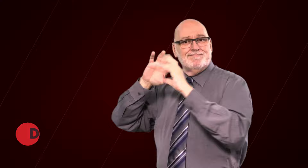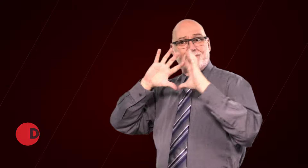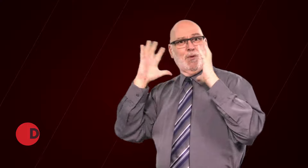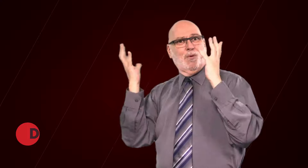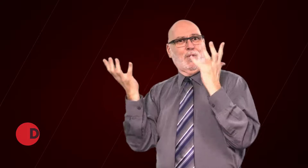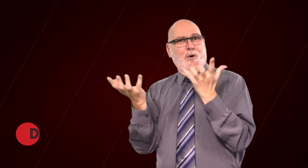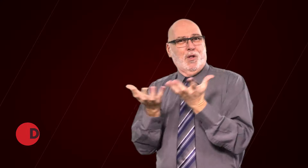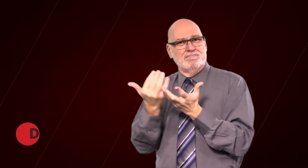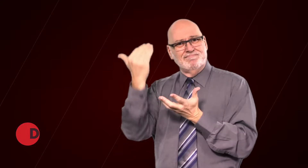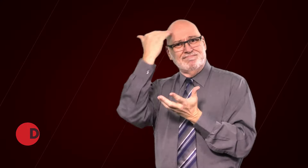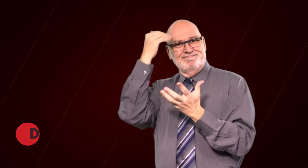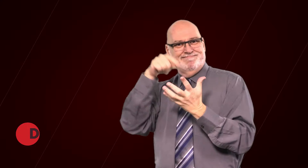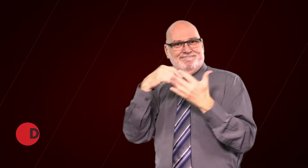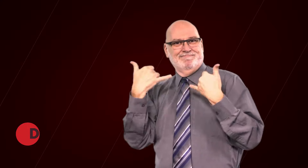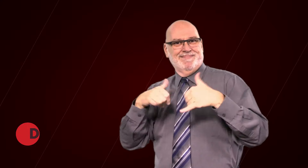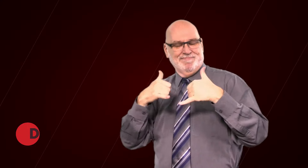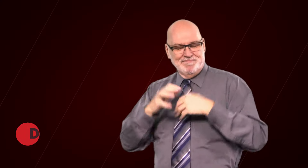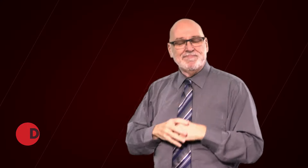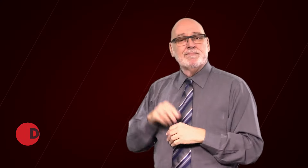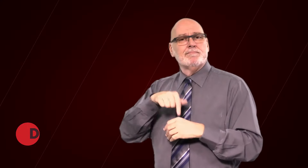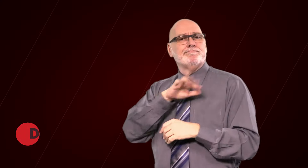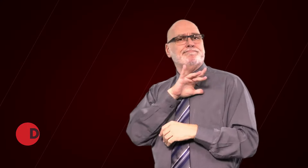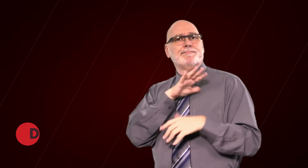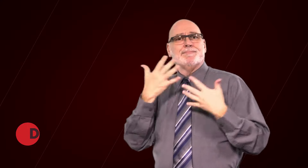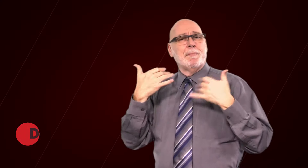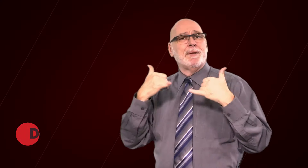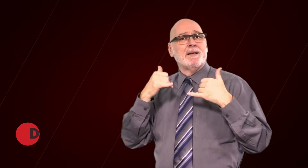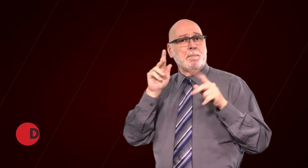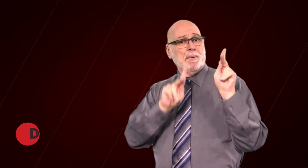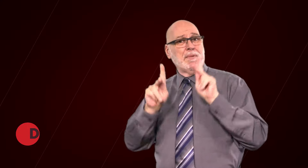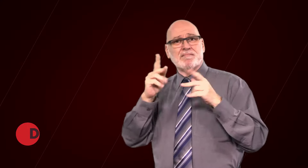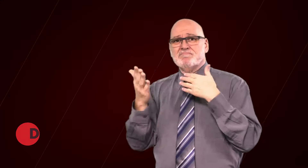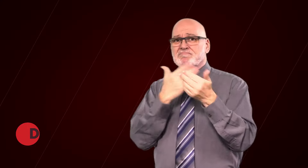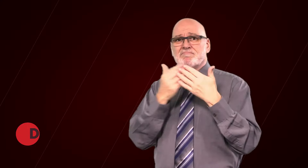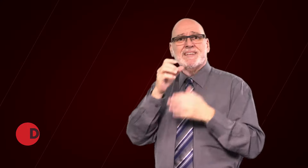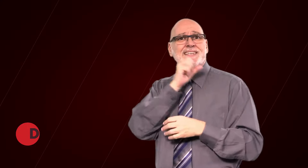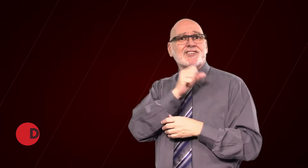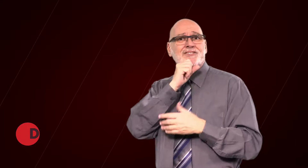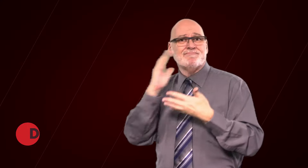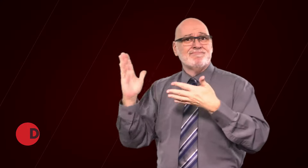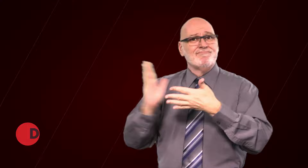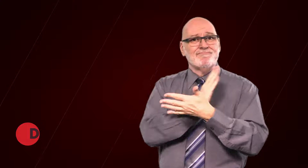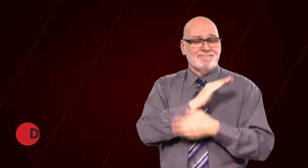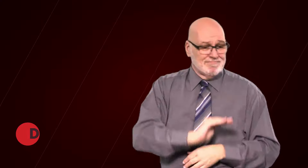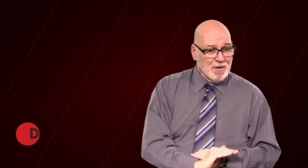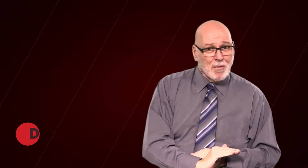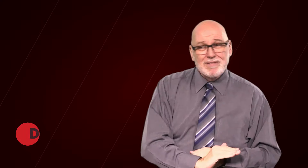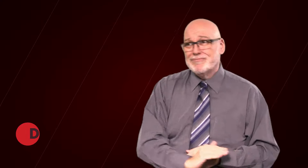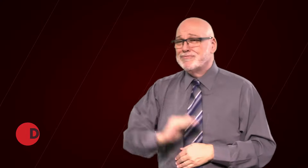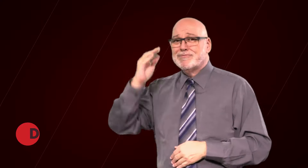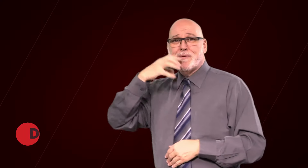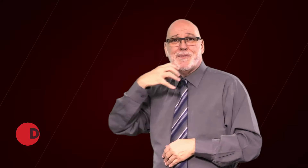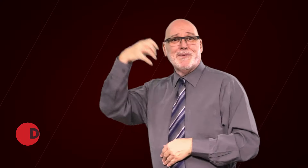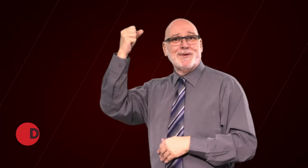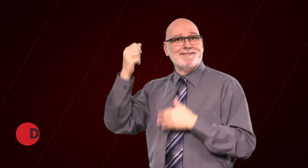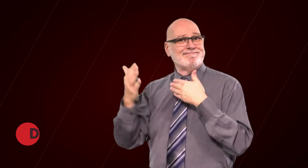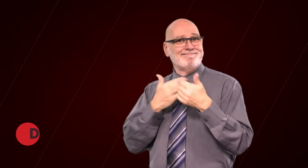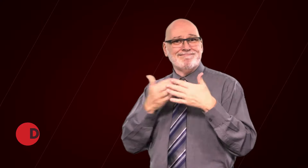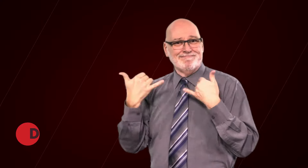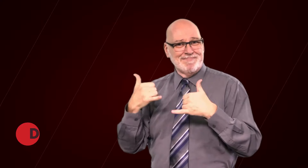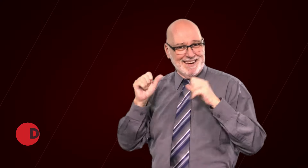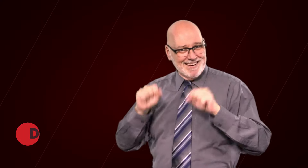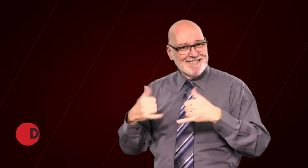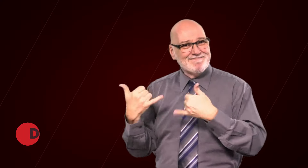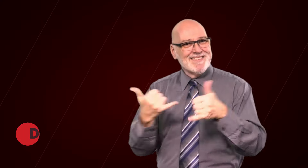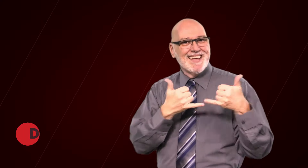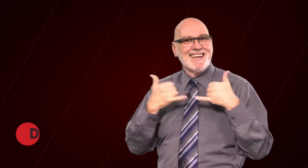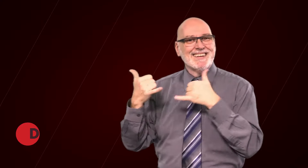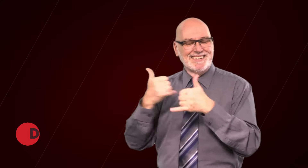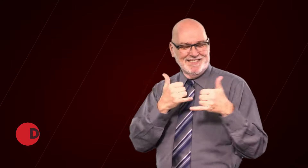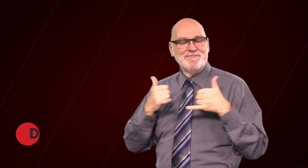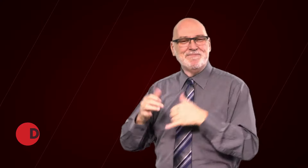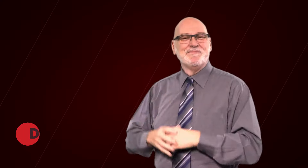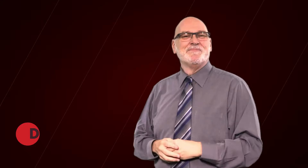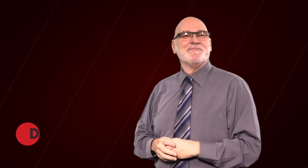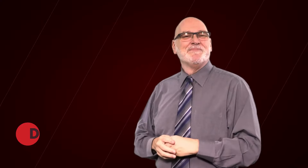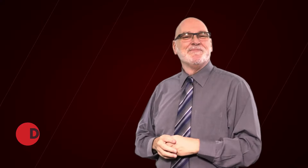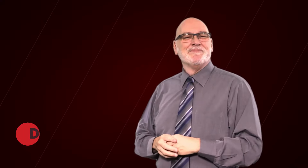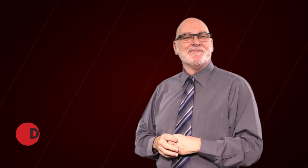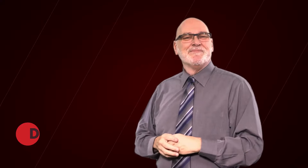in the world that can be played by people of all ages.